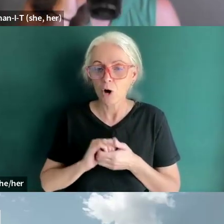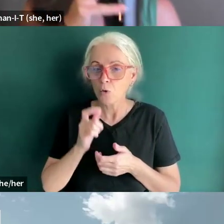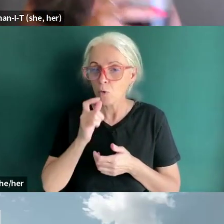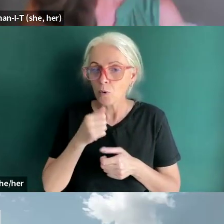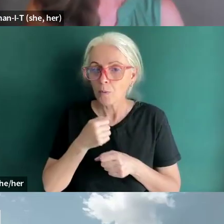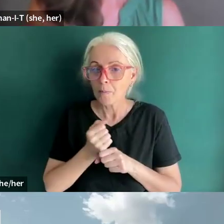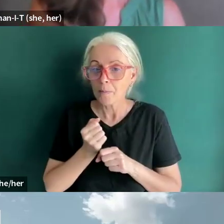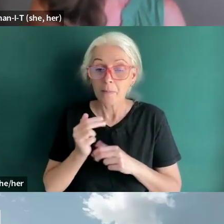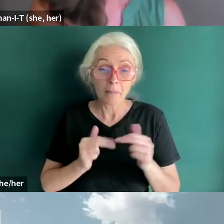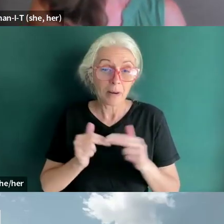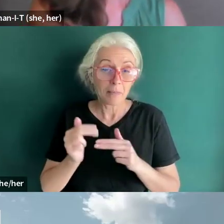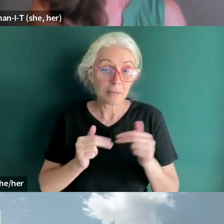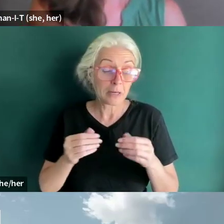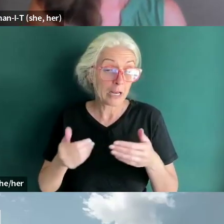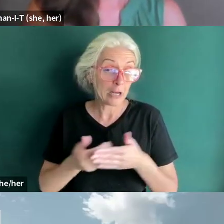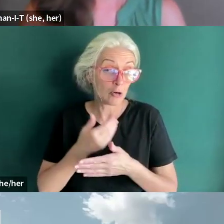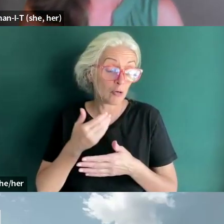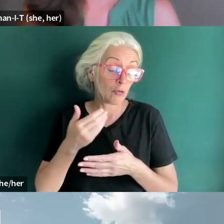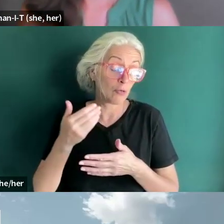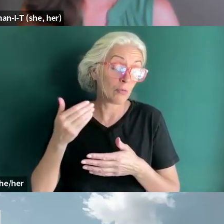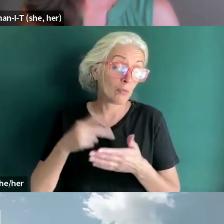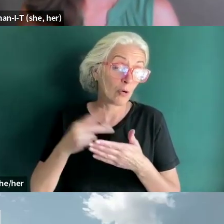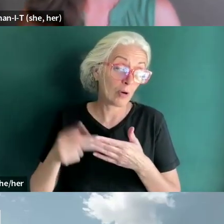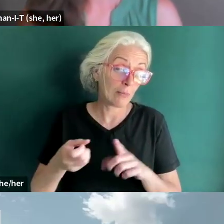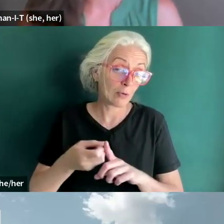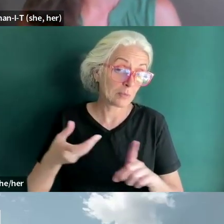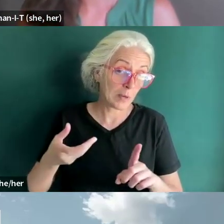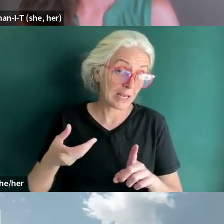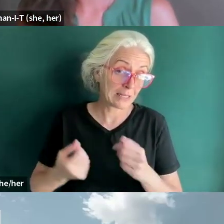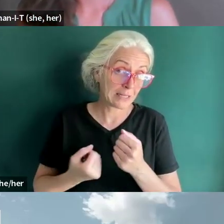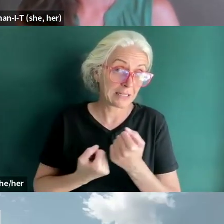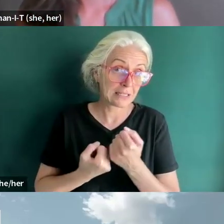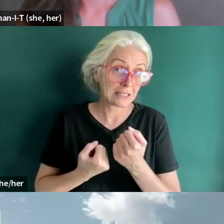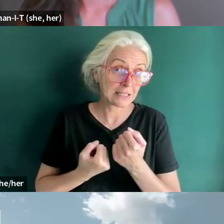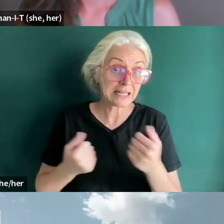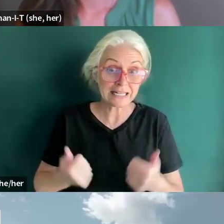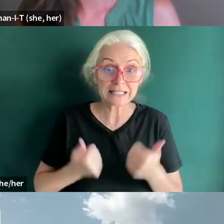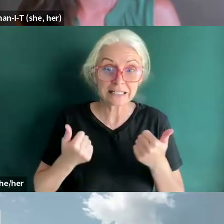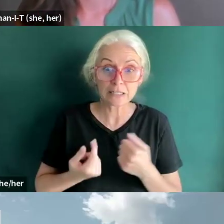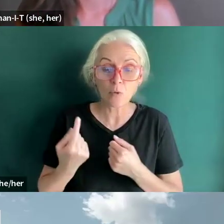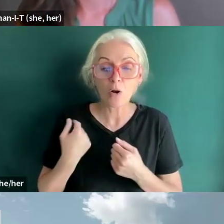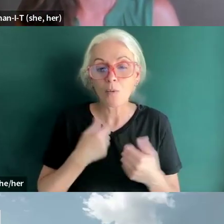building a new digital inclusion program, or expanding an existing one, we have trainings and